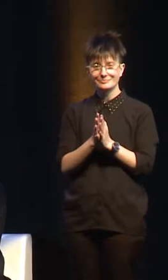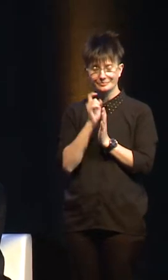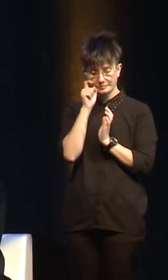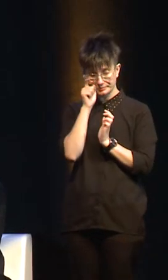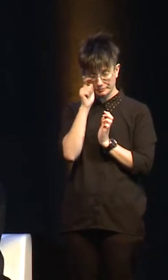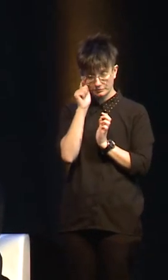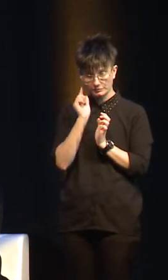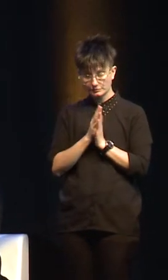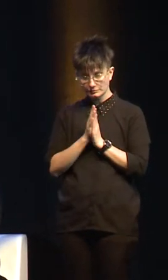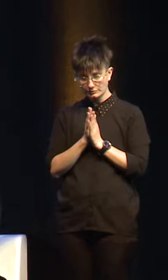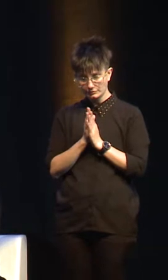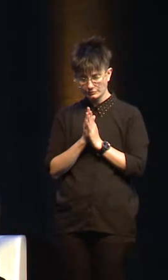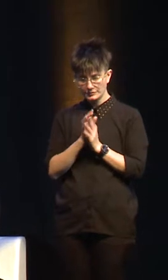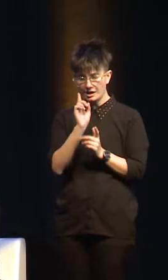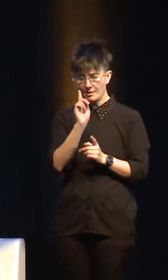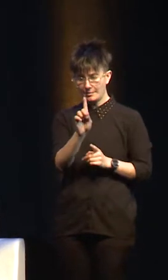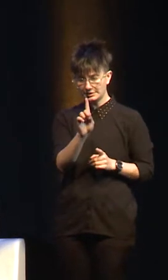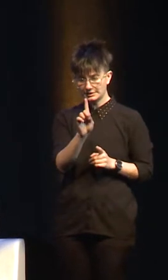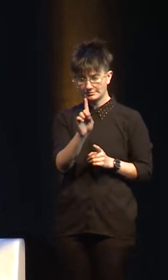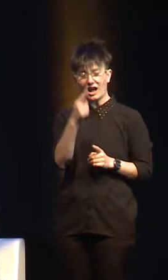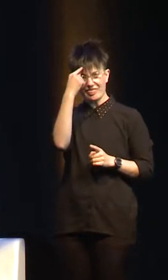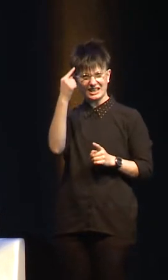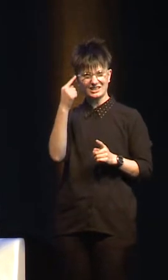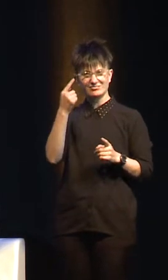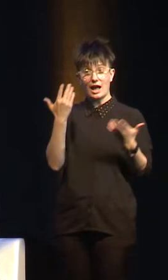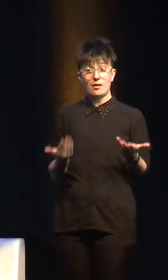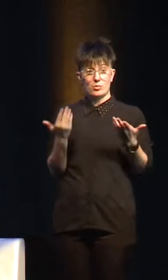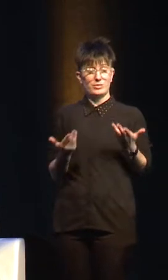I think that there is a clear intention for it to stick. If you compare it to the UK,